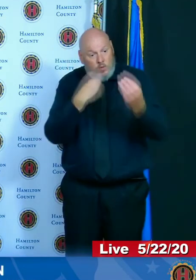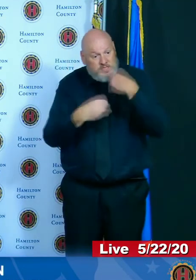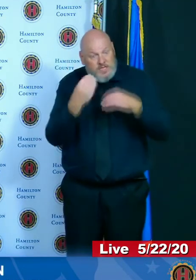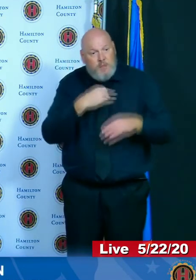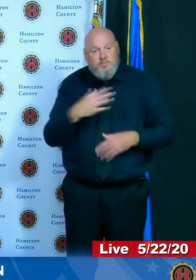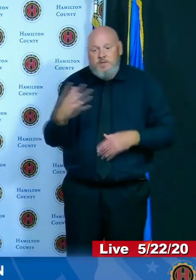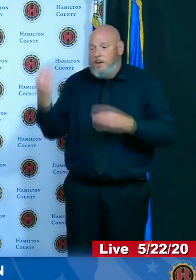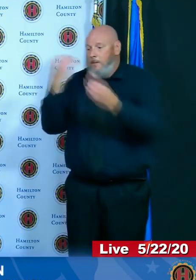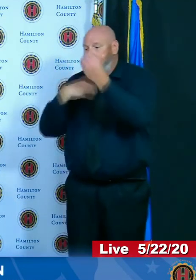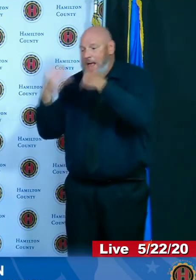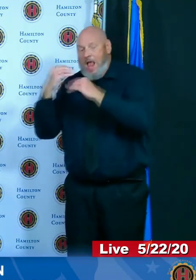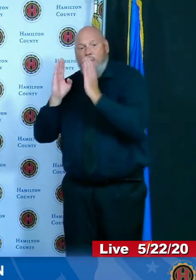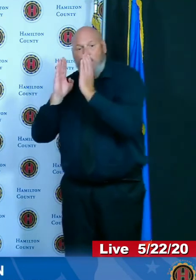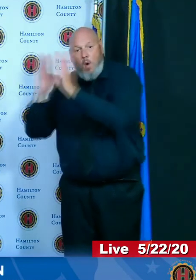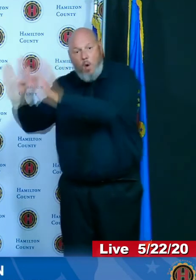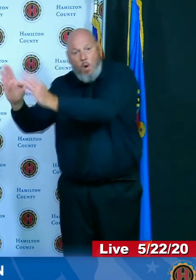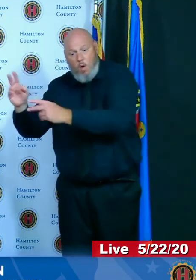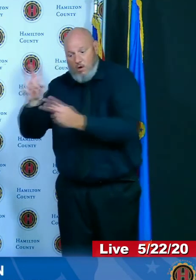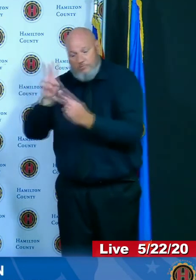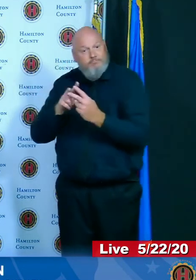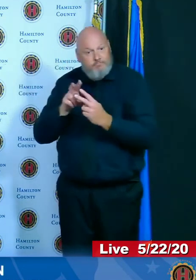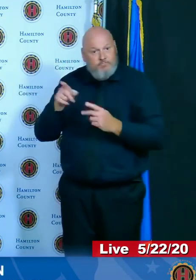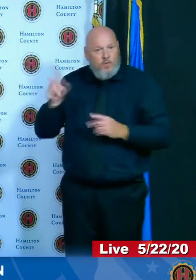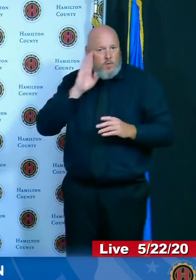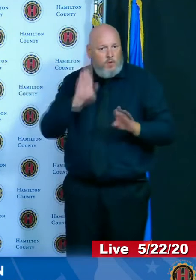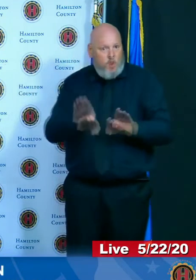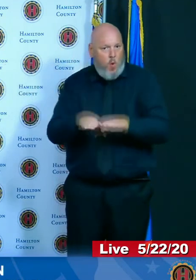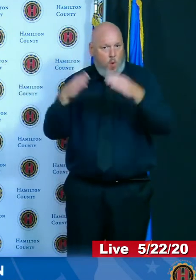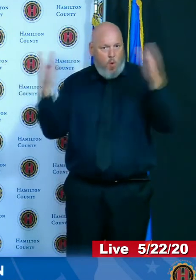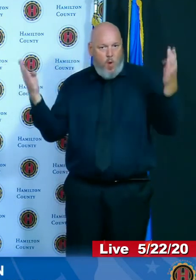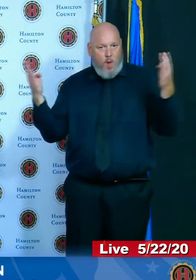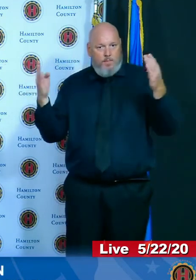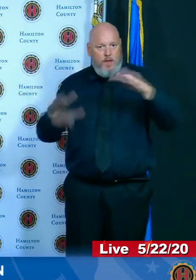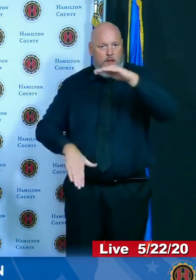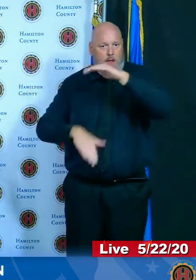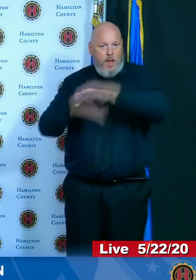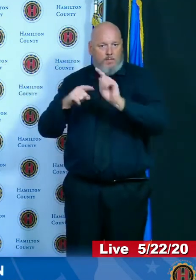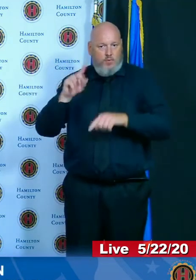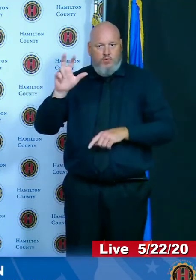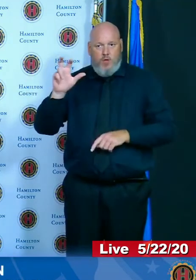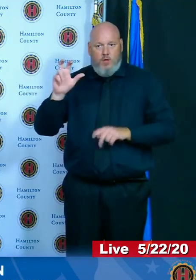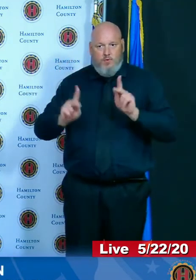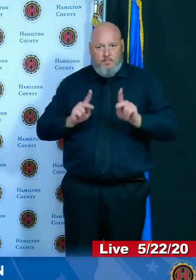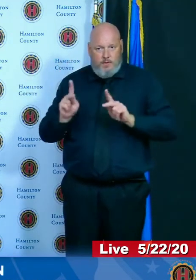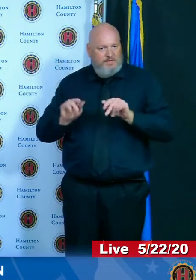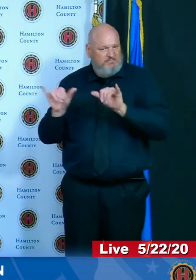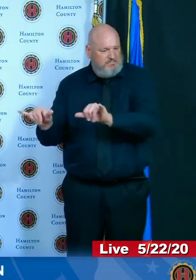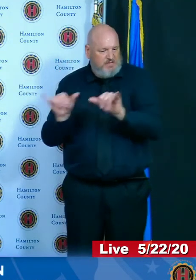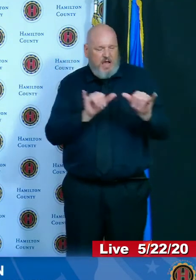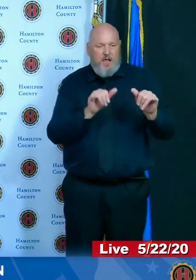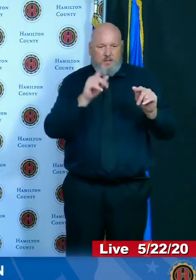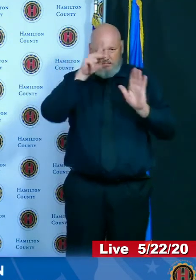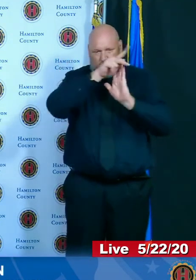guidance in place for restaurants in addition there is a maximum guest level